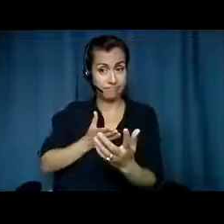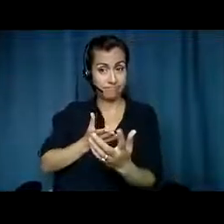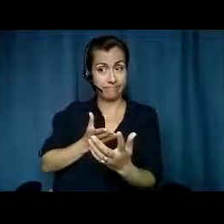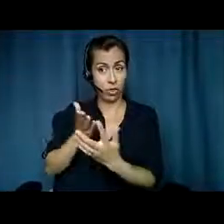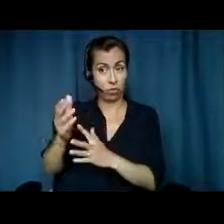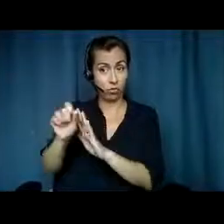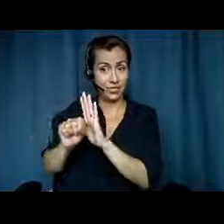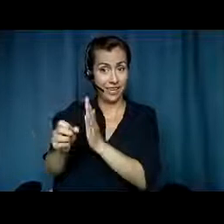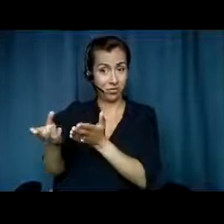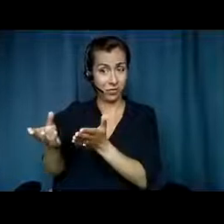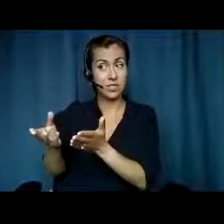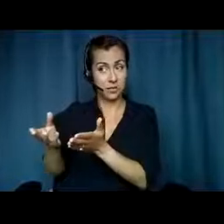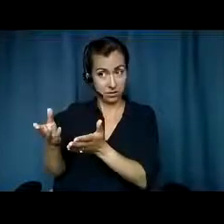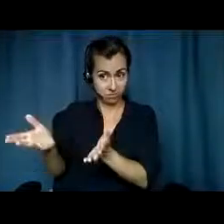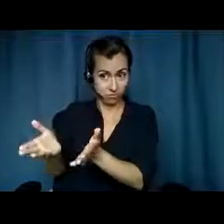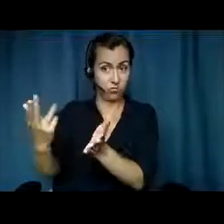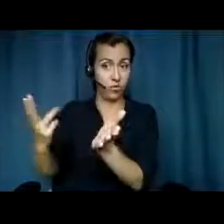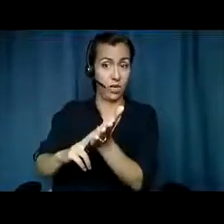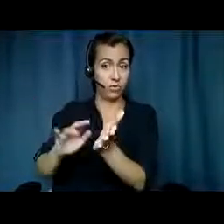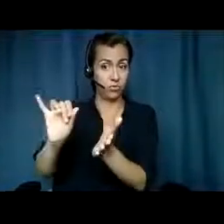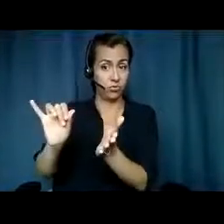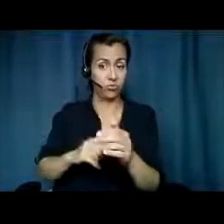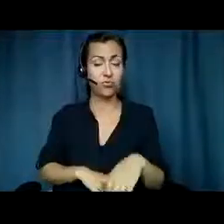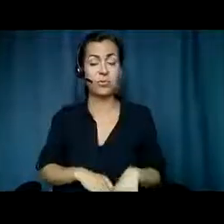remind people of upcoming elections.